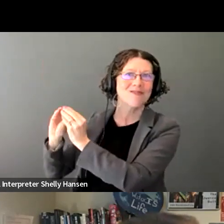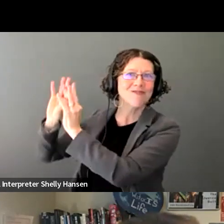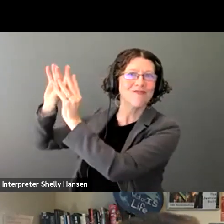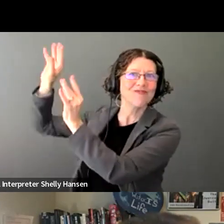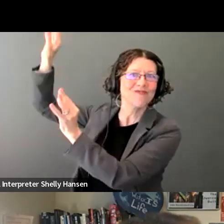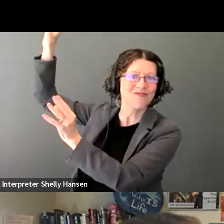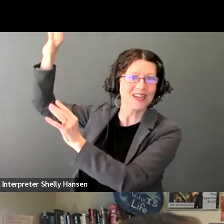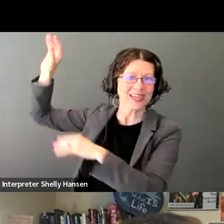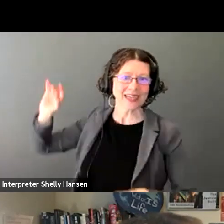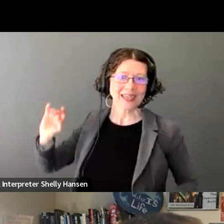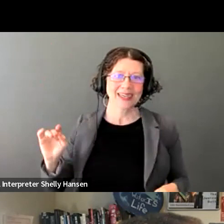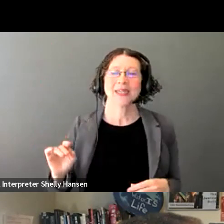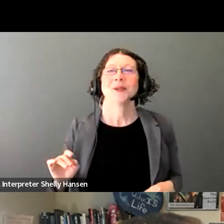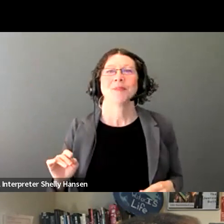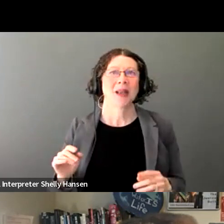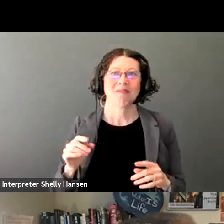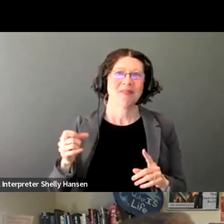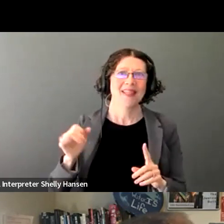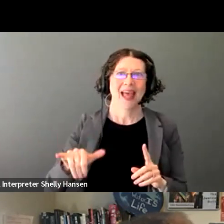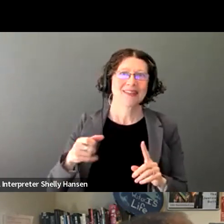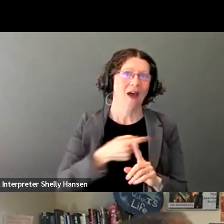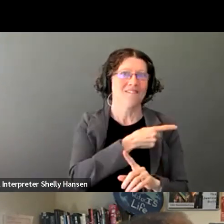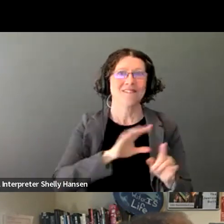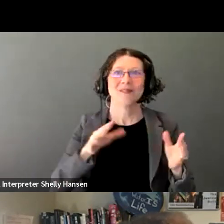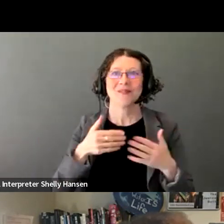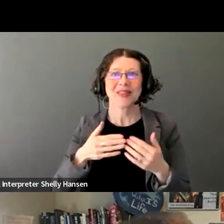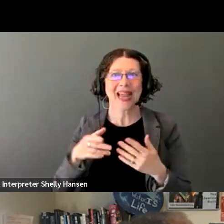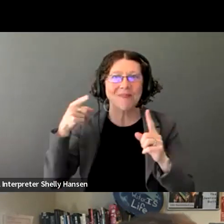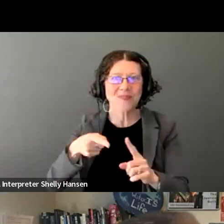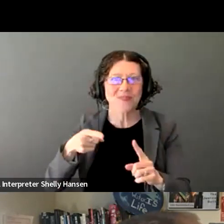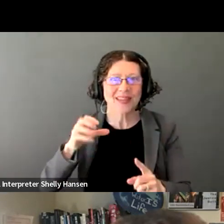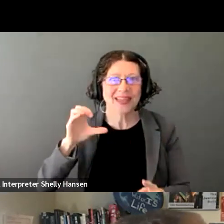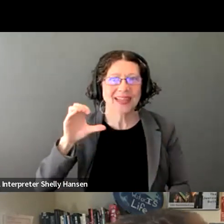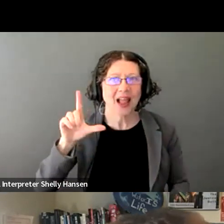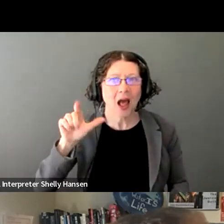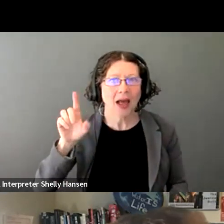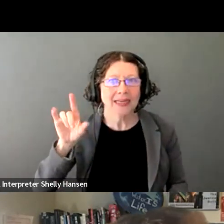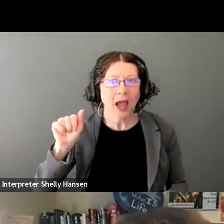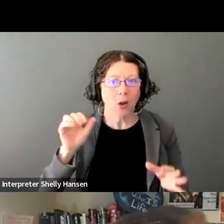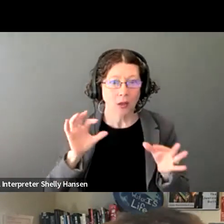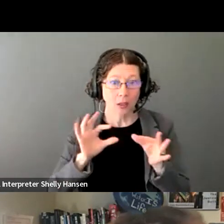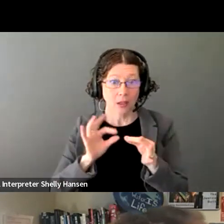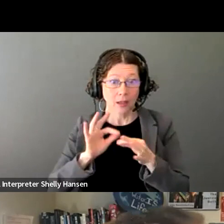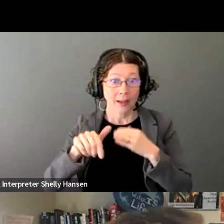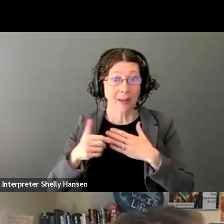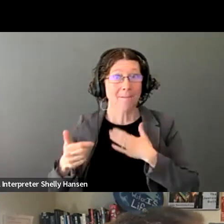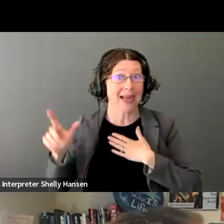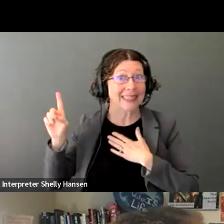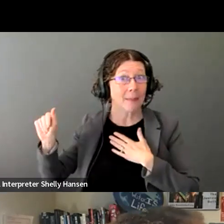I'll go right into how my disability informs my art.